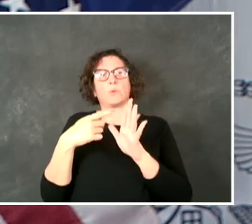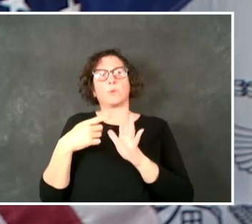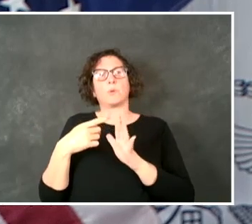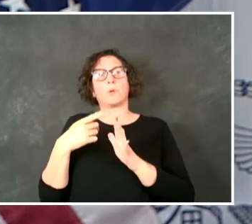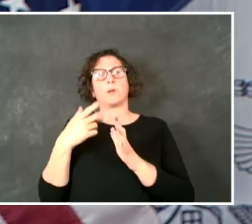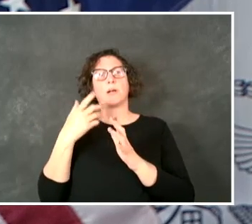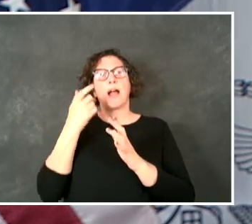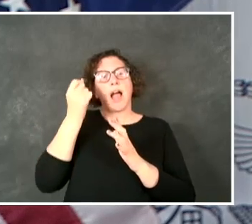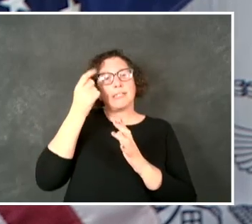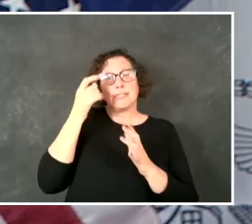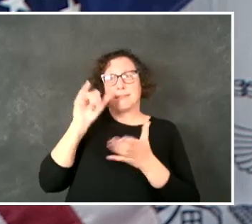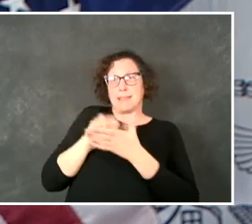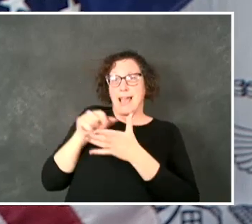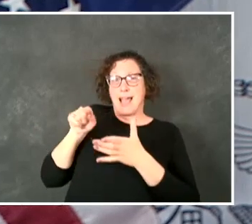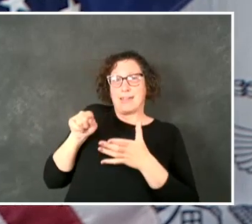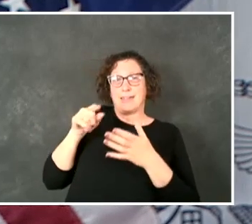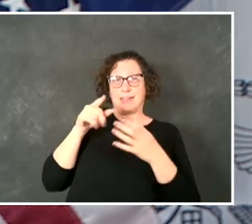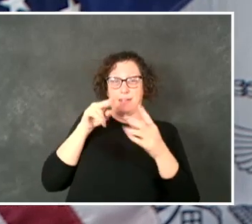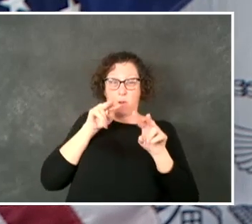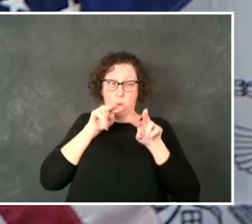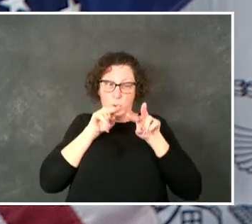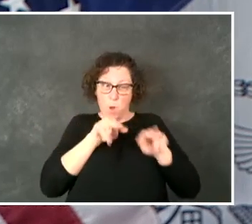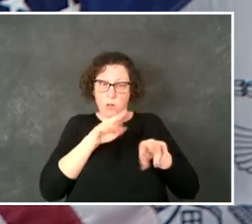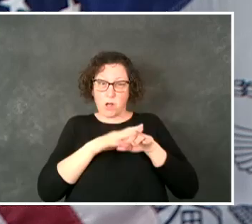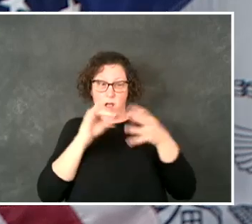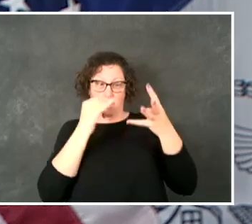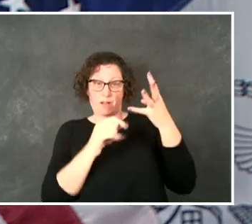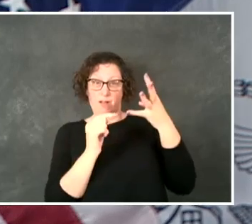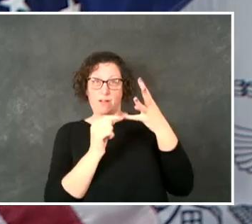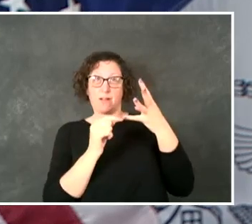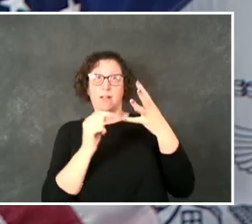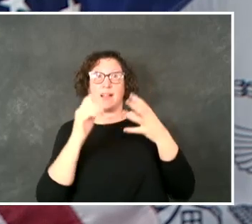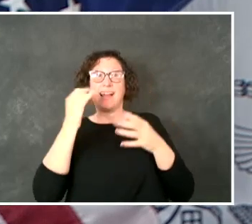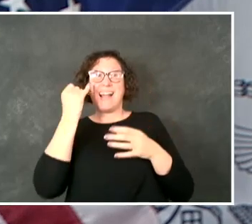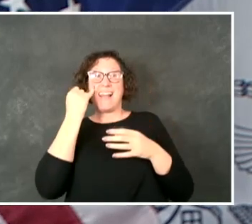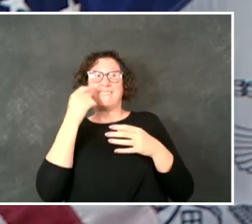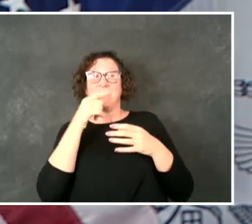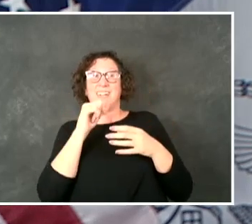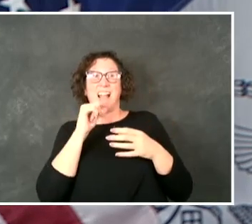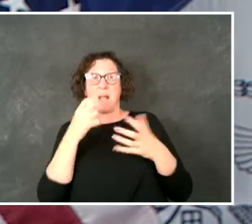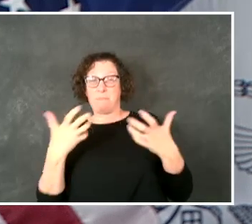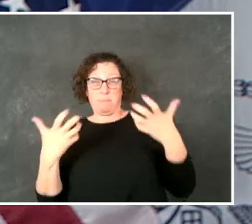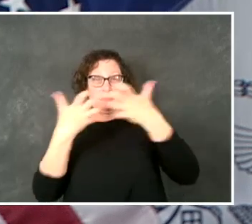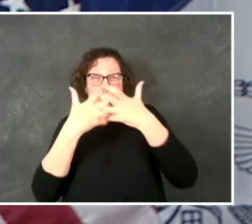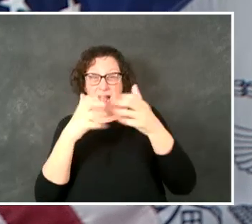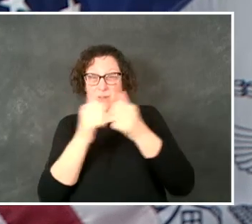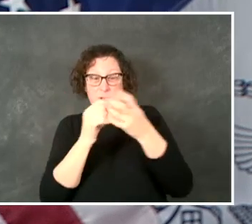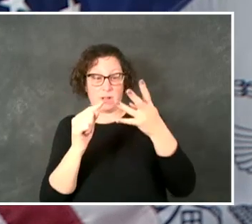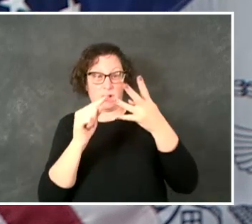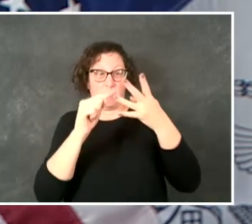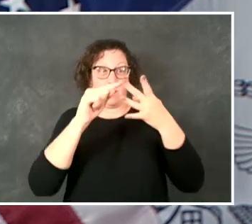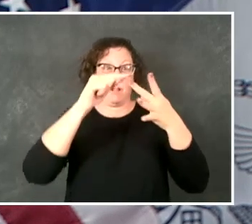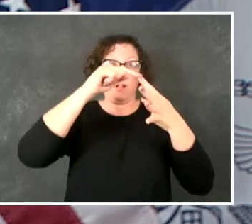WE WANTED TO MAKE SURE WE'RE SEEING SOMETHING CNSOITESN.T WE ARE BEGINNING TO SEE HOWT I PLAYS OUT.